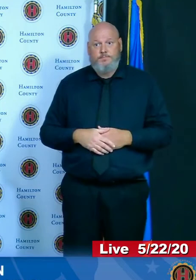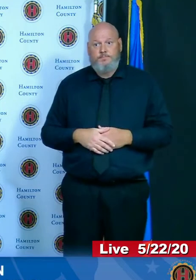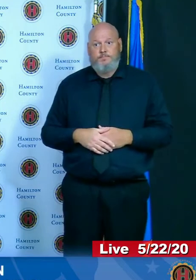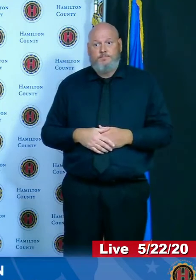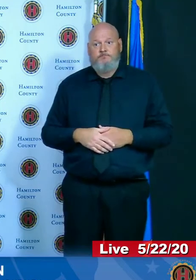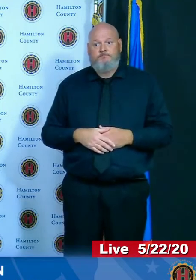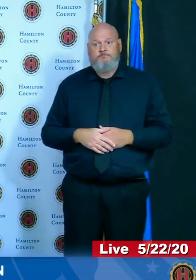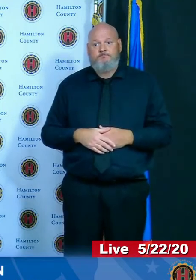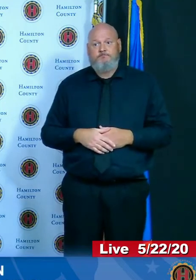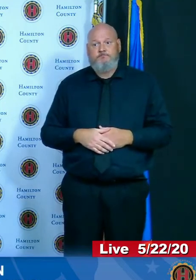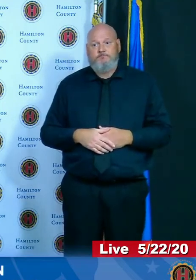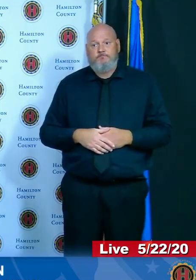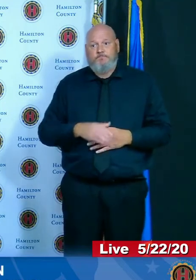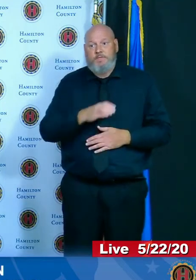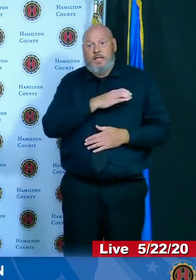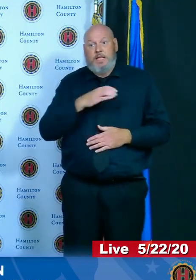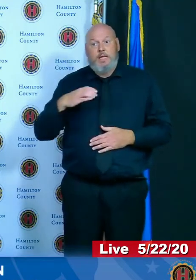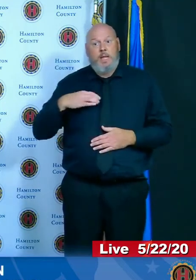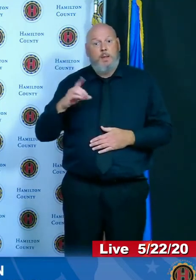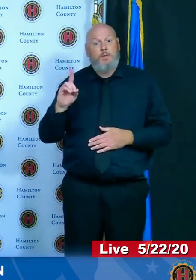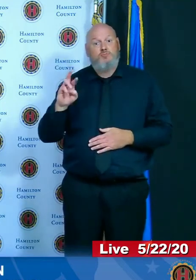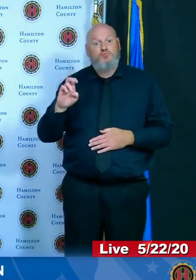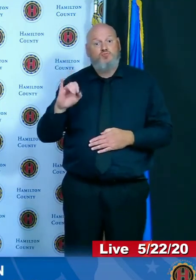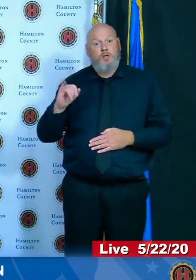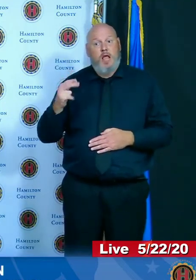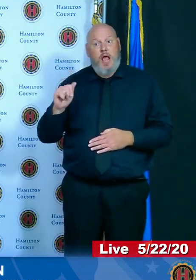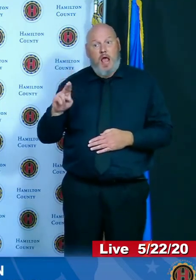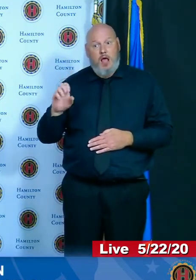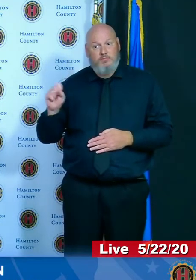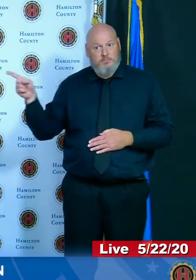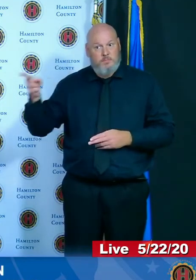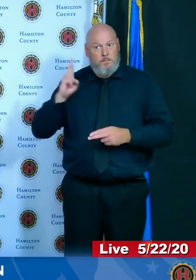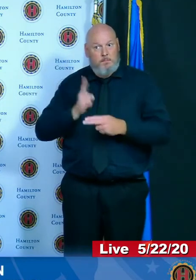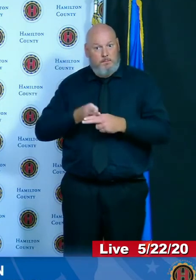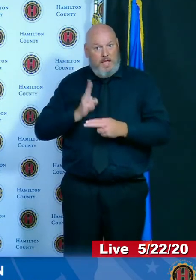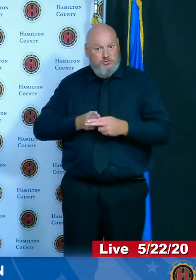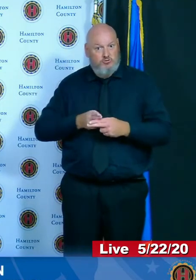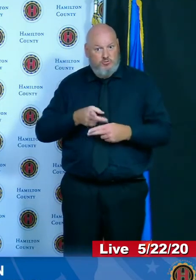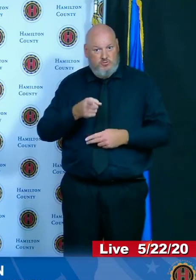beginning of the press conference a chart that shows cases we will be